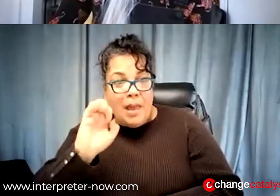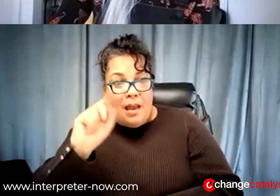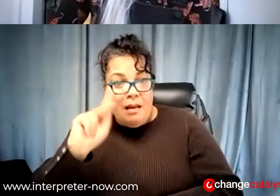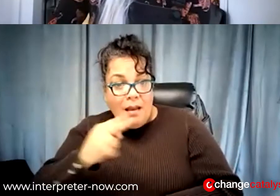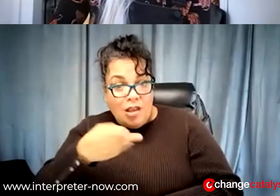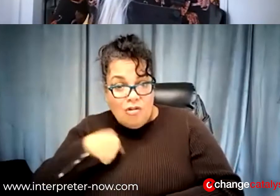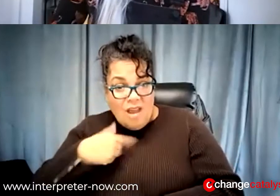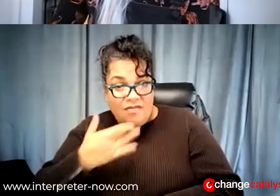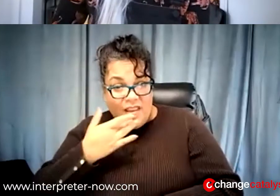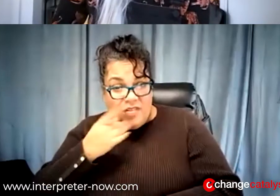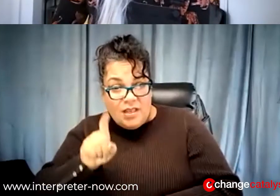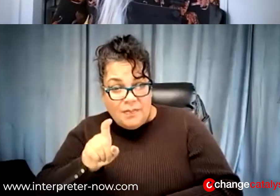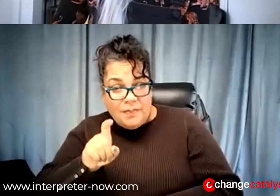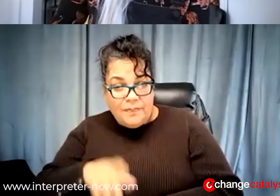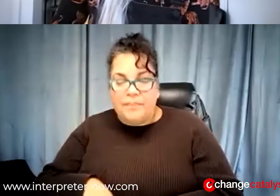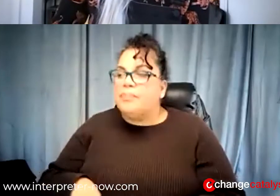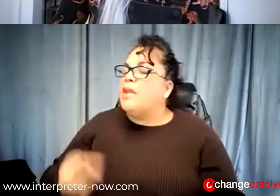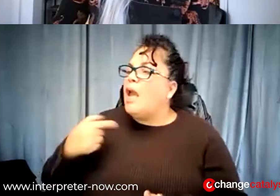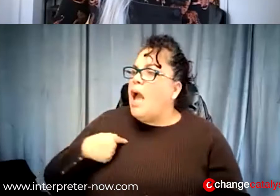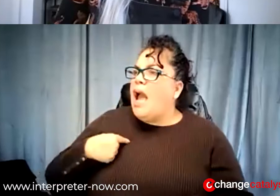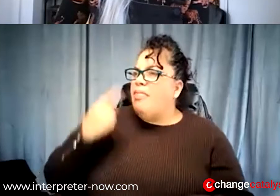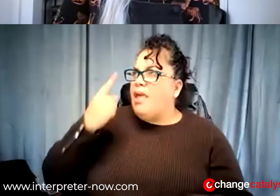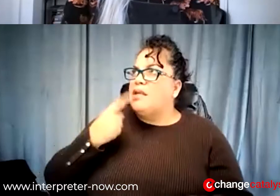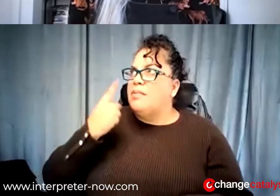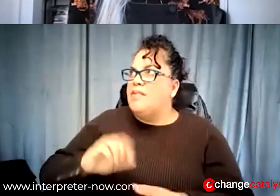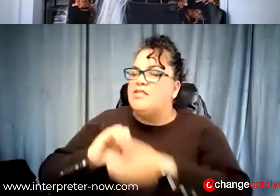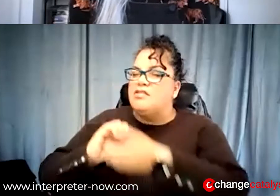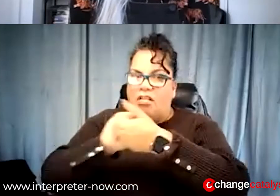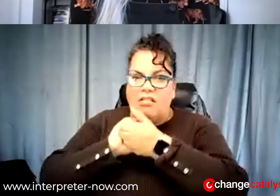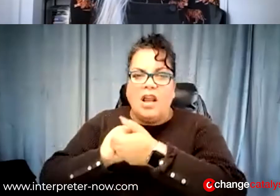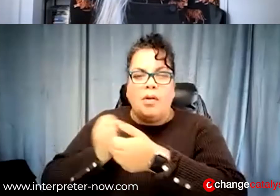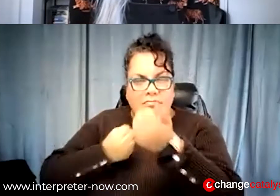A lot of the solidarity and advice lens is very moving to me.